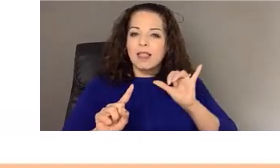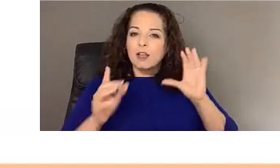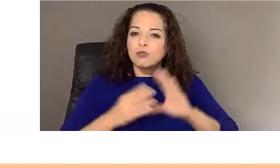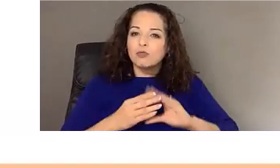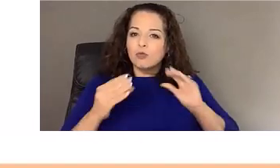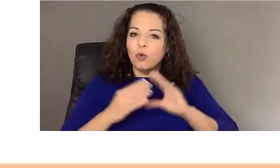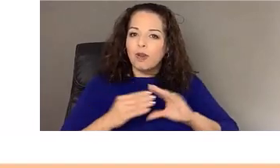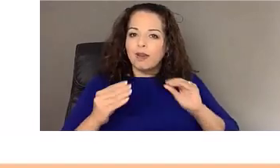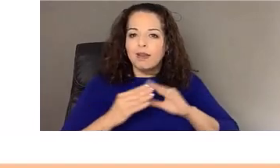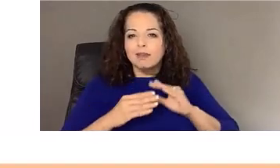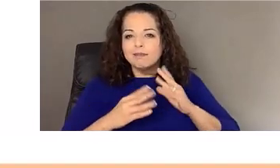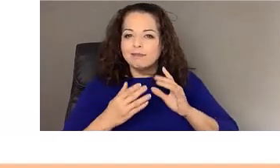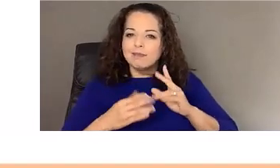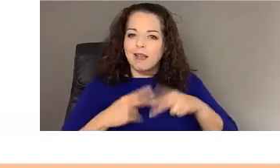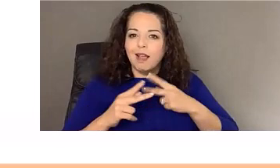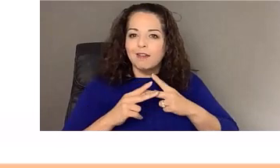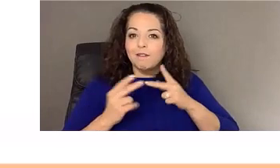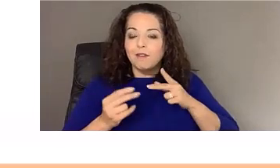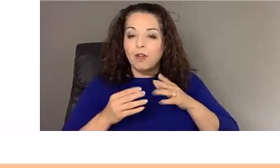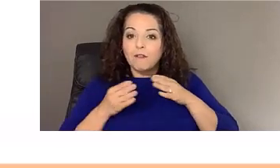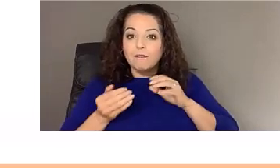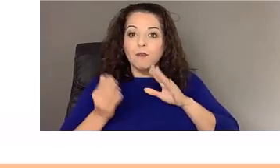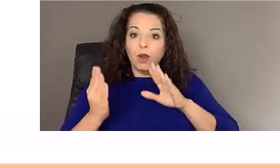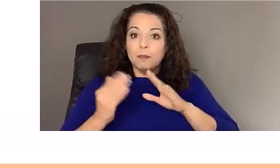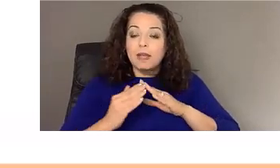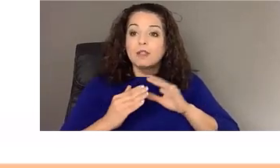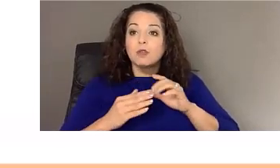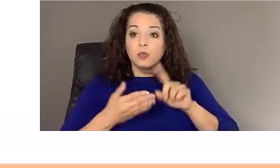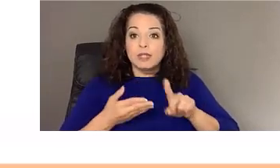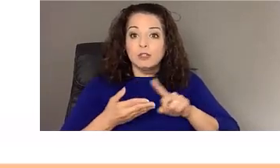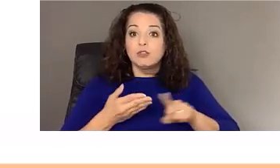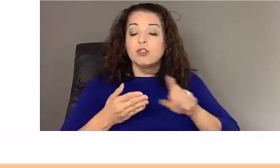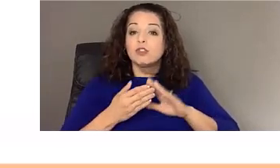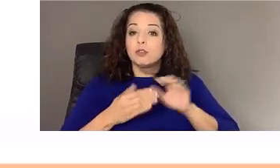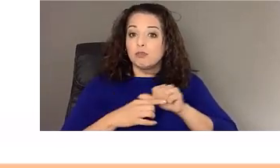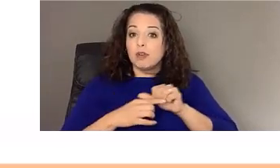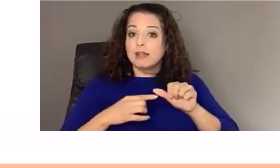So starting with research practice gap, knowledge translation interventions,